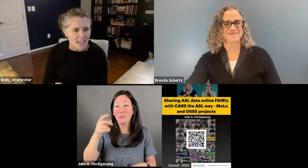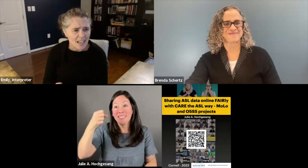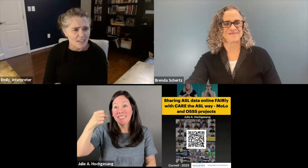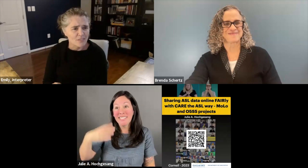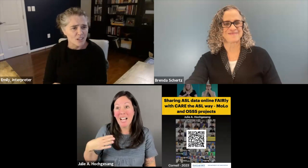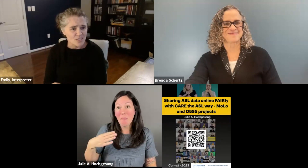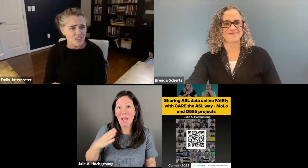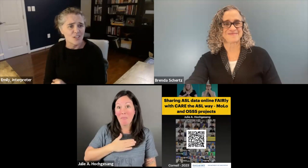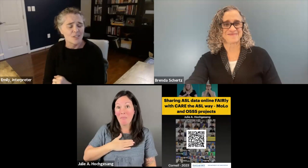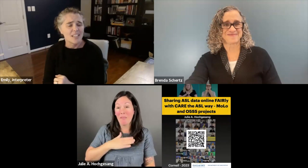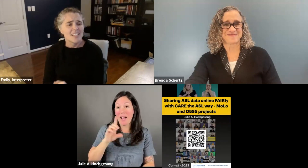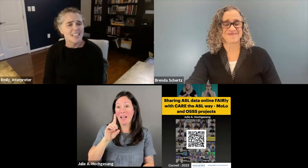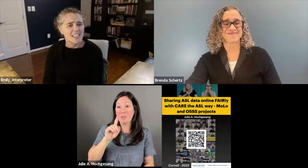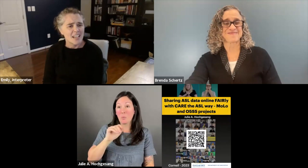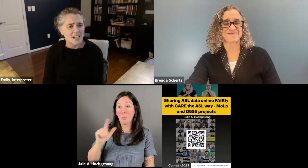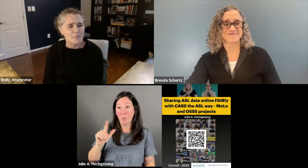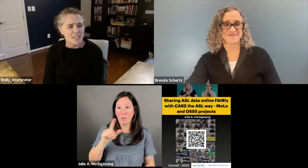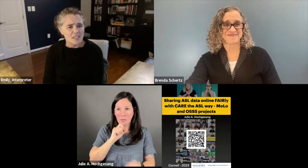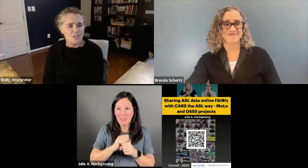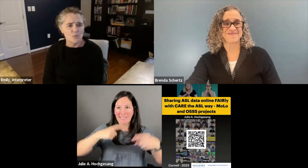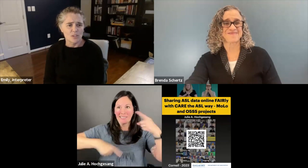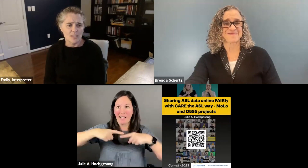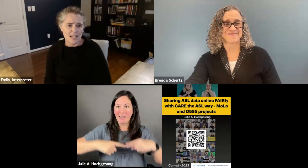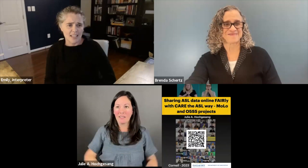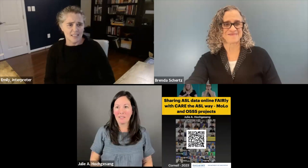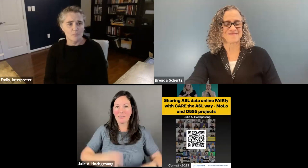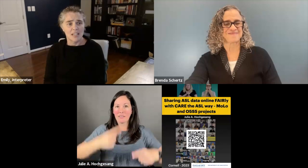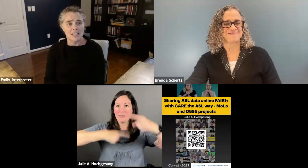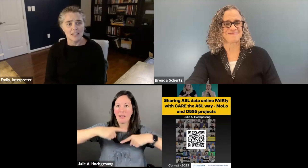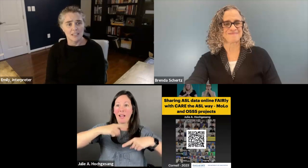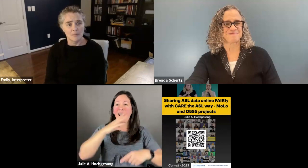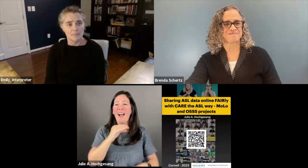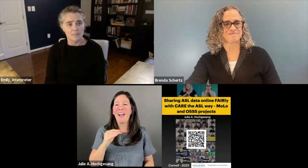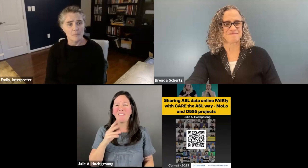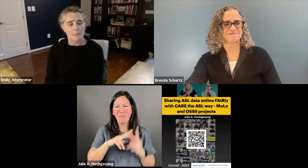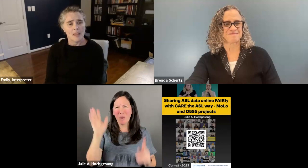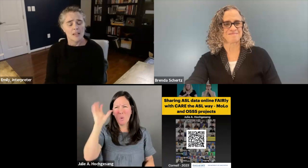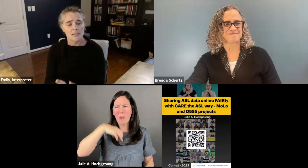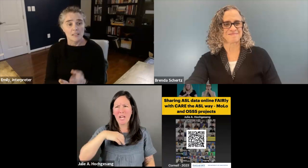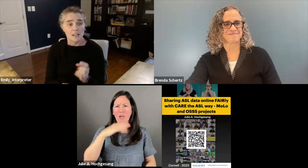have also individual signs my uh